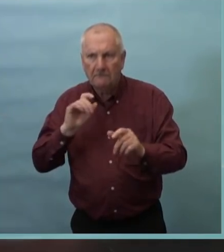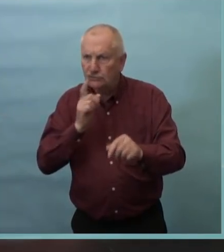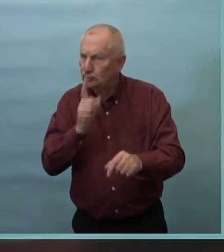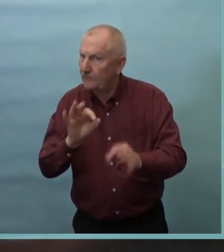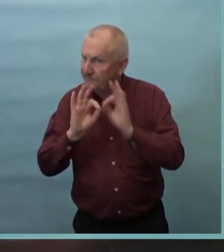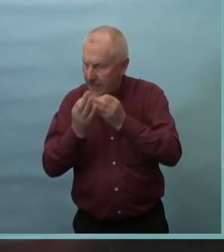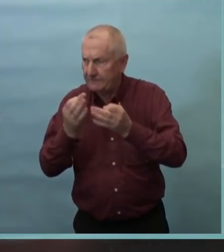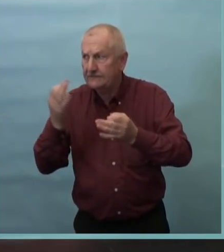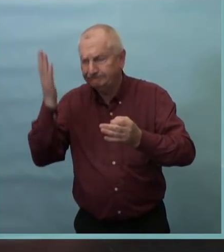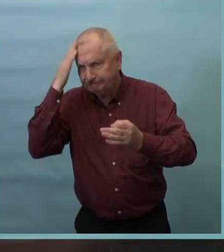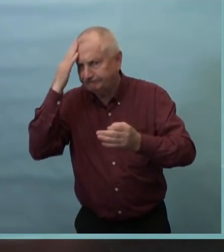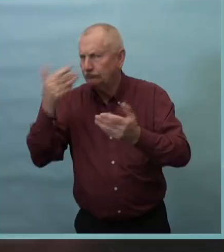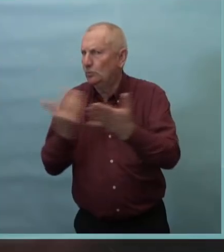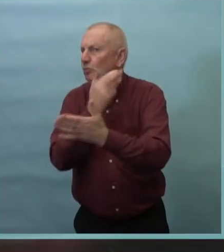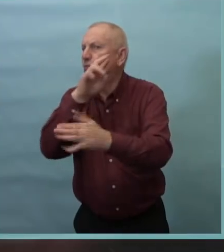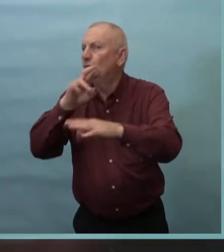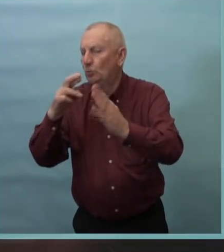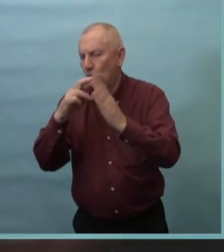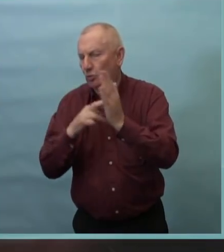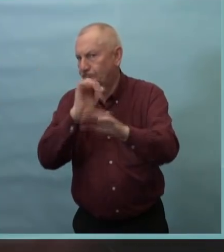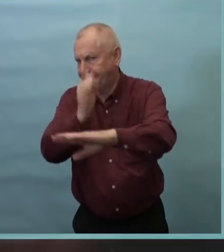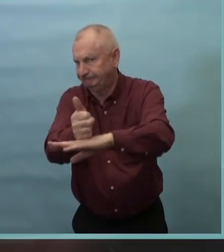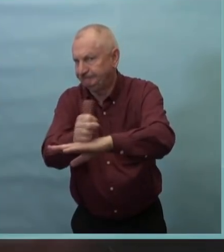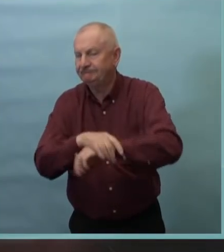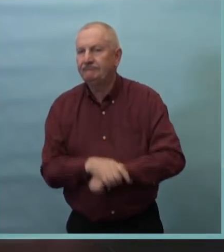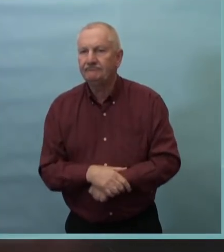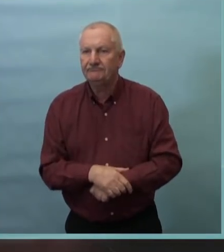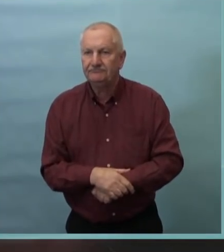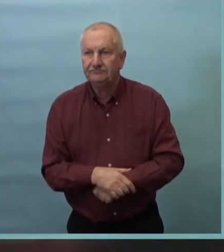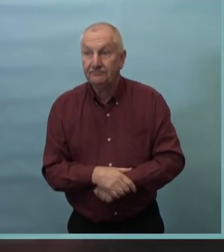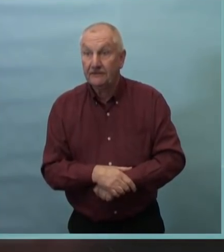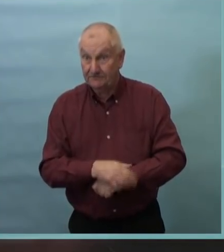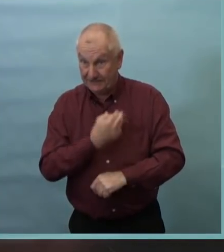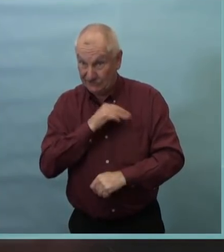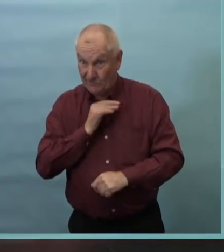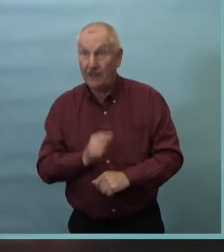the tragic experiences and other jurisdictions and we are applying our